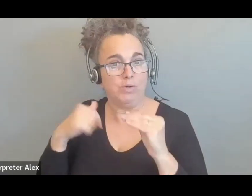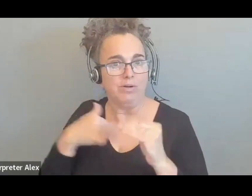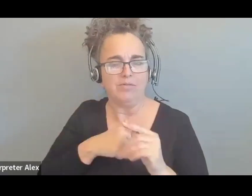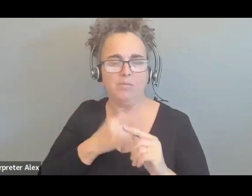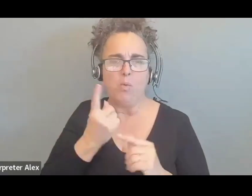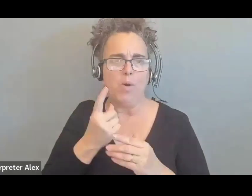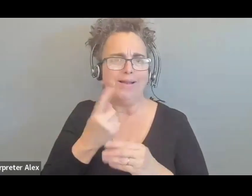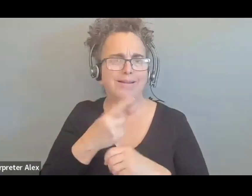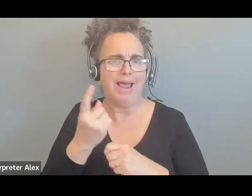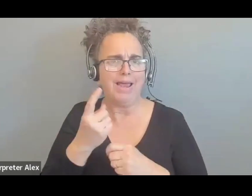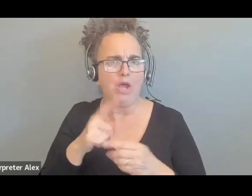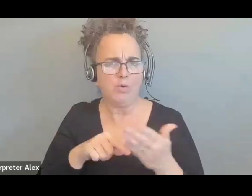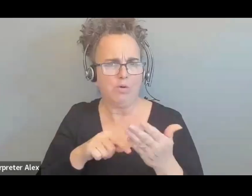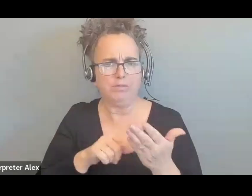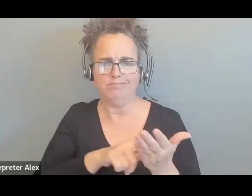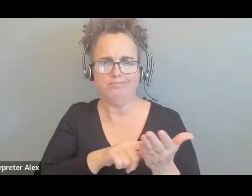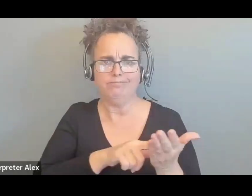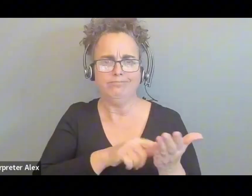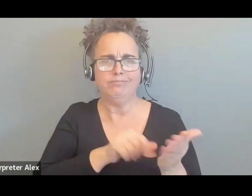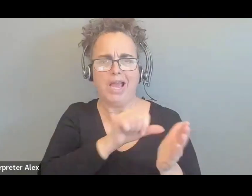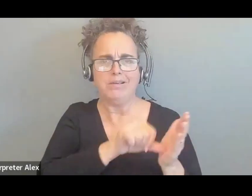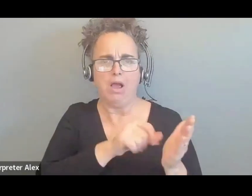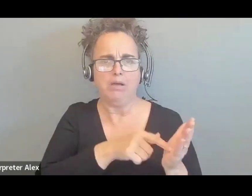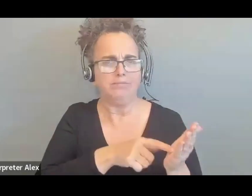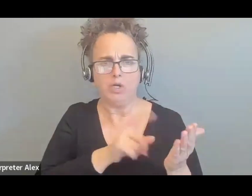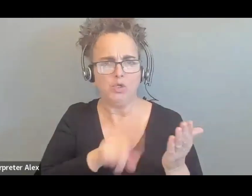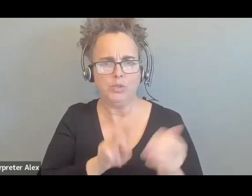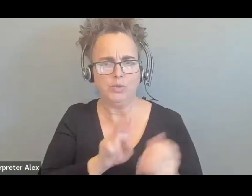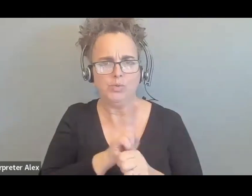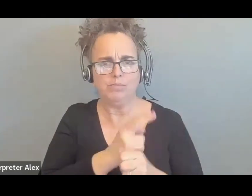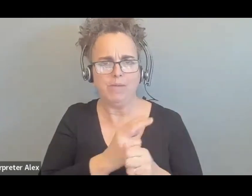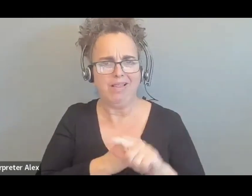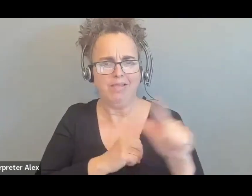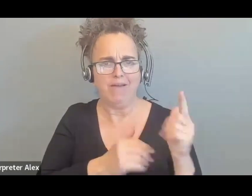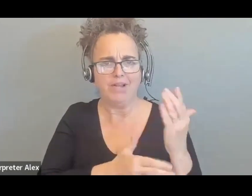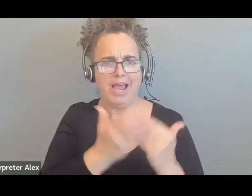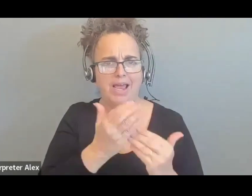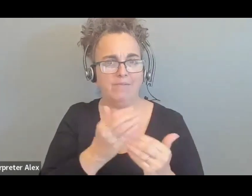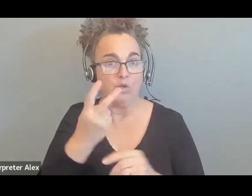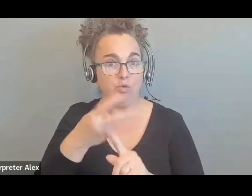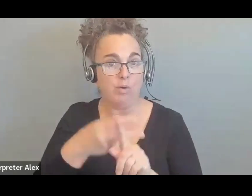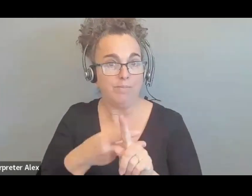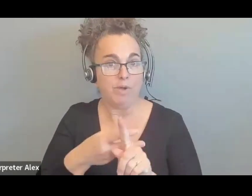and couldn't use my left hand for two months. And that's how I ended up in accessibility.